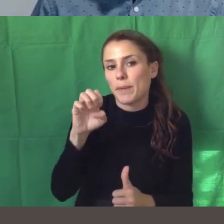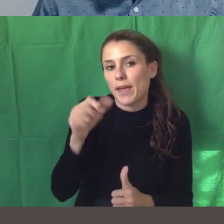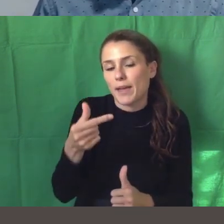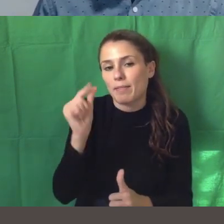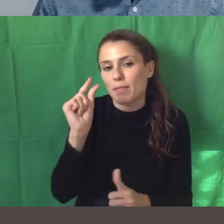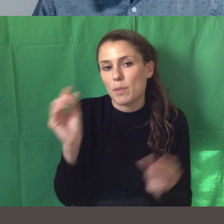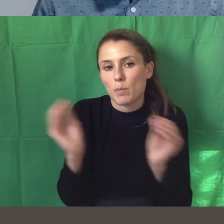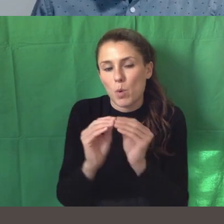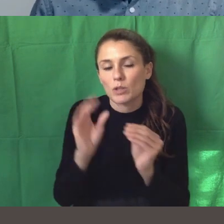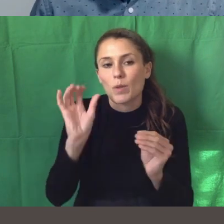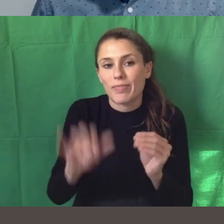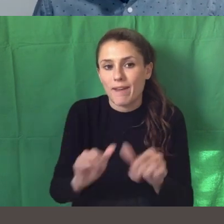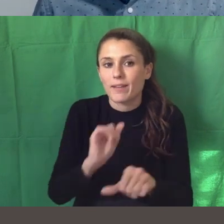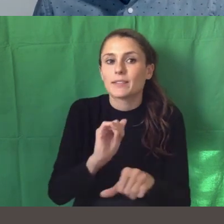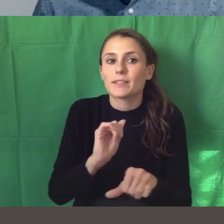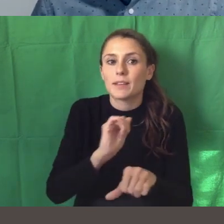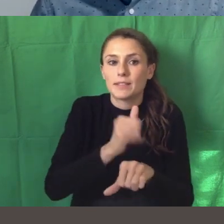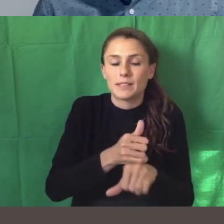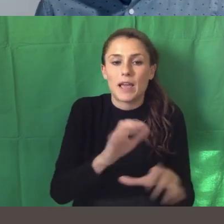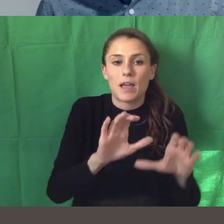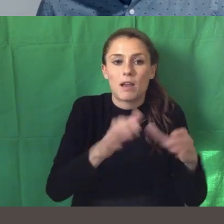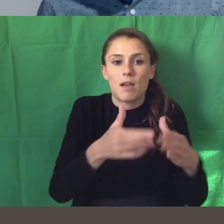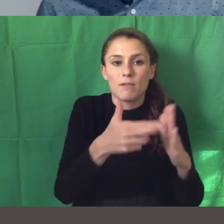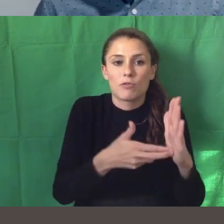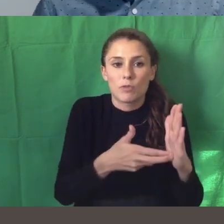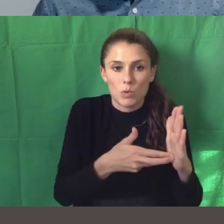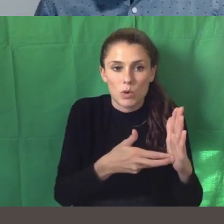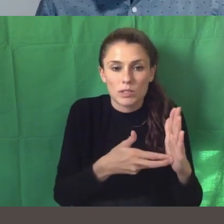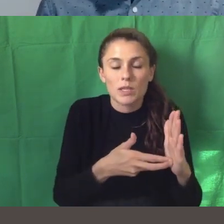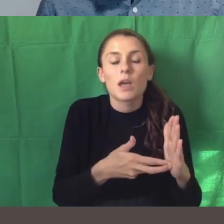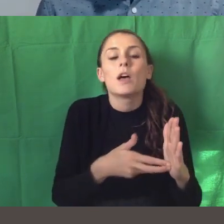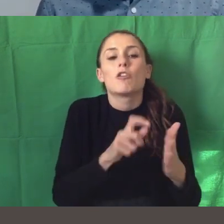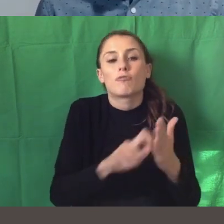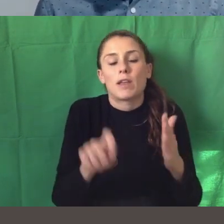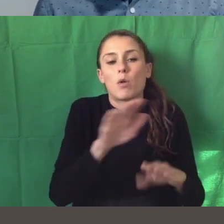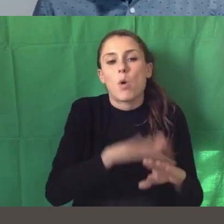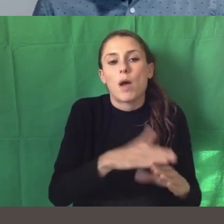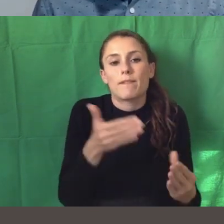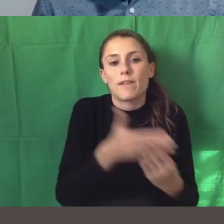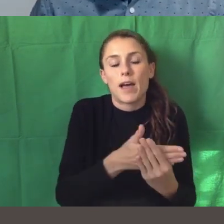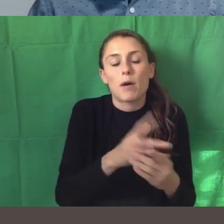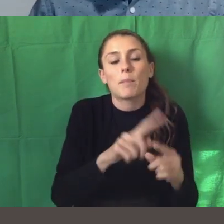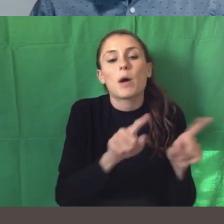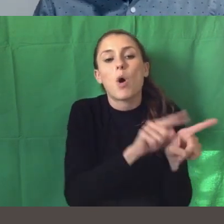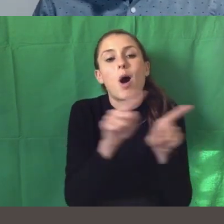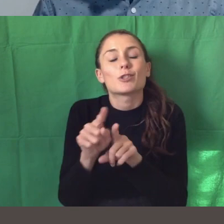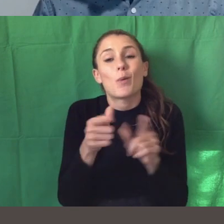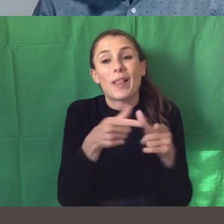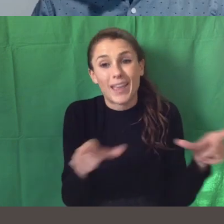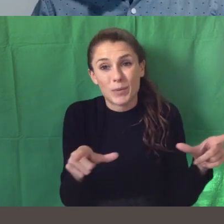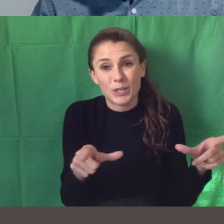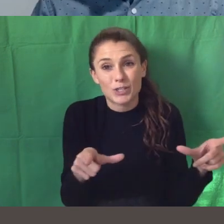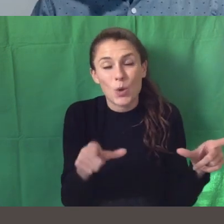So PEG is a set of rules, it's written in a file, so it's also a language. So PEG also has a grammar.